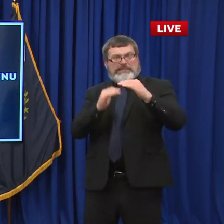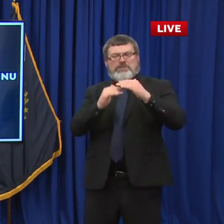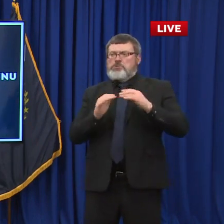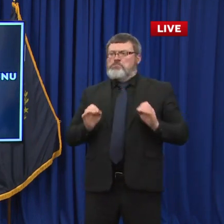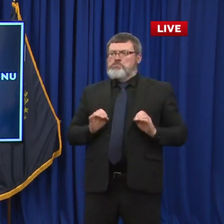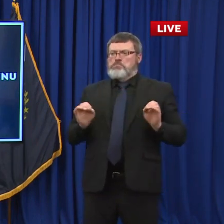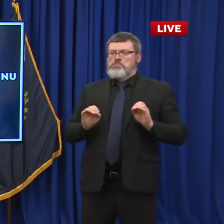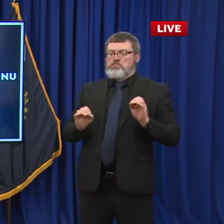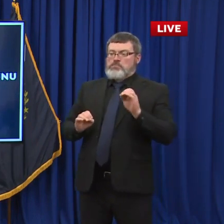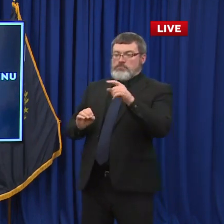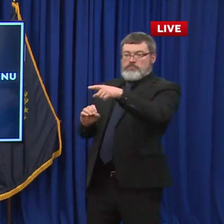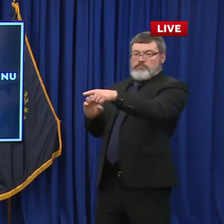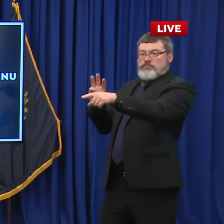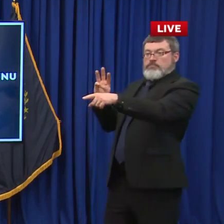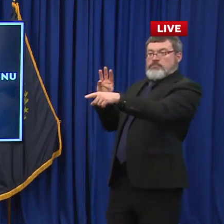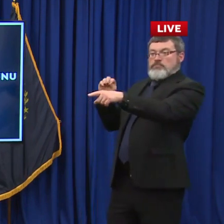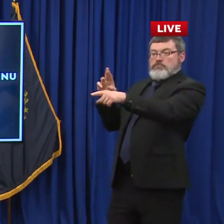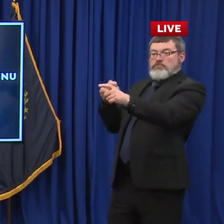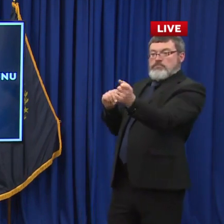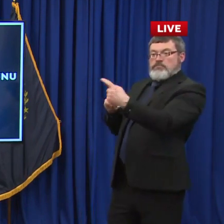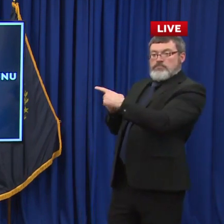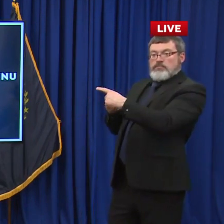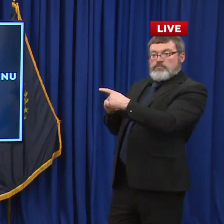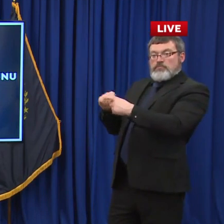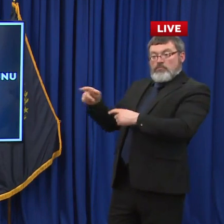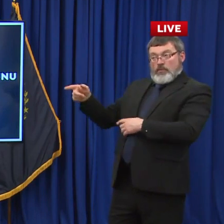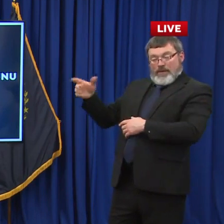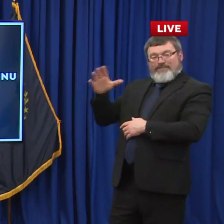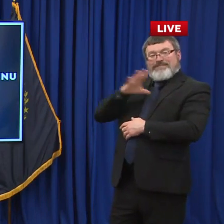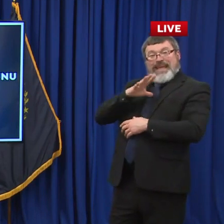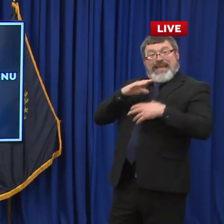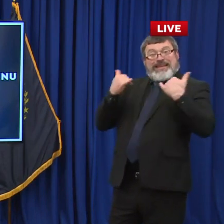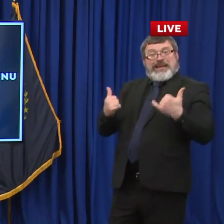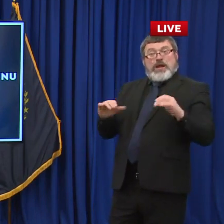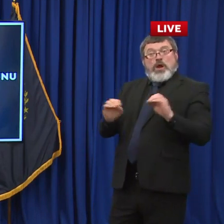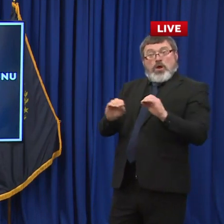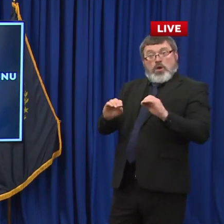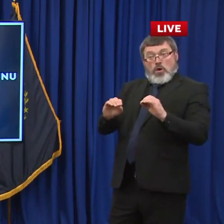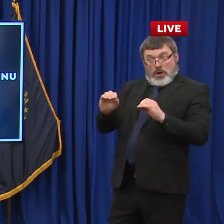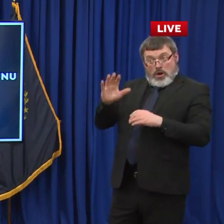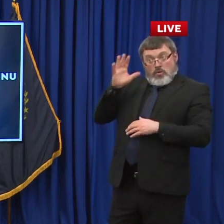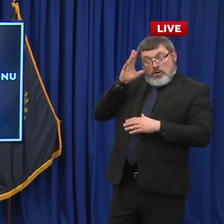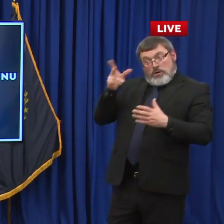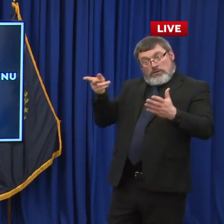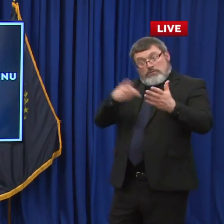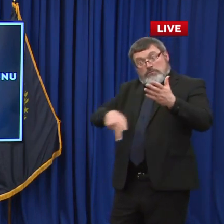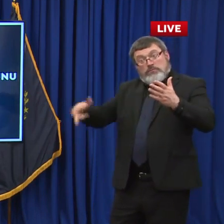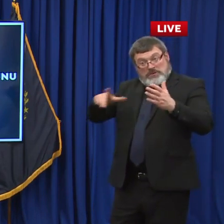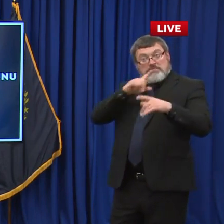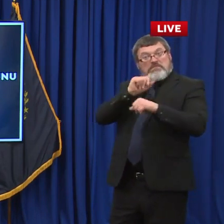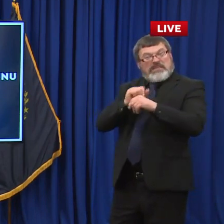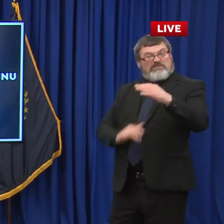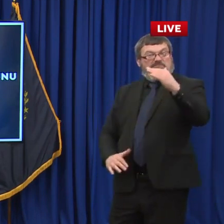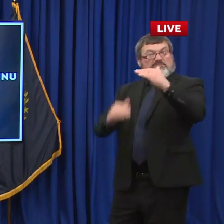I AM NOT AWARE OF ANY HOSPITAL CURRENTLY BEING AT SURGE, SO TO SPEAK, OR ABOVE CAPACITY.